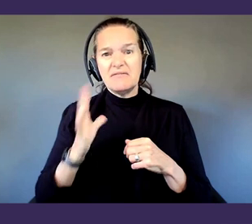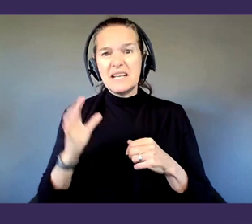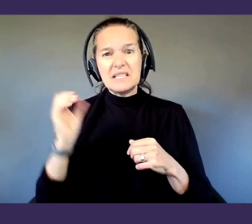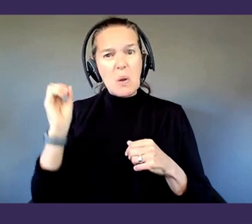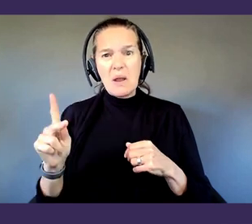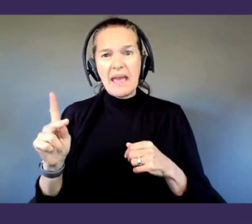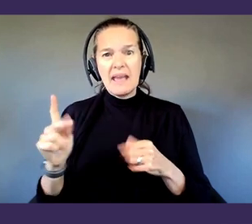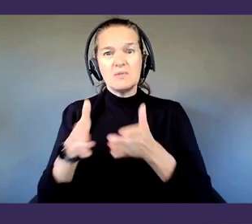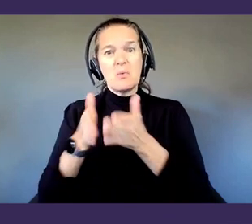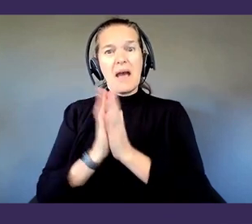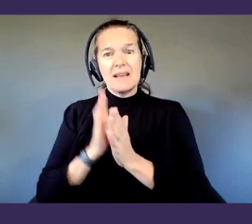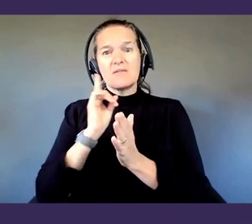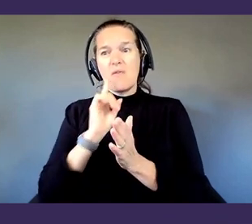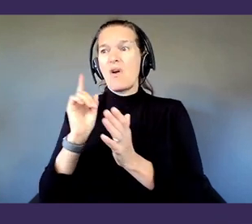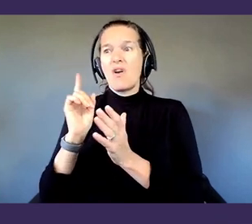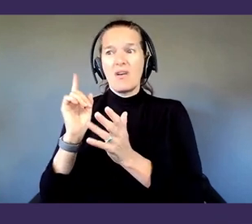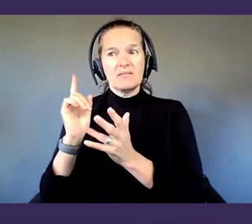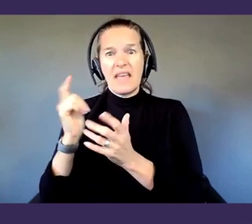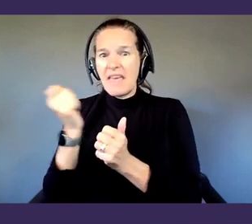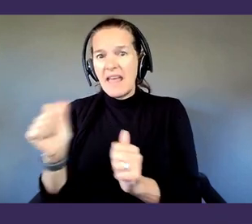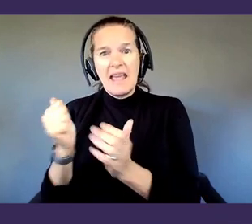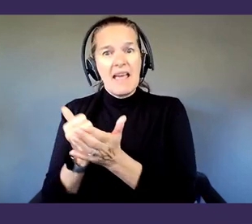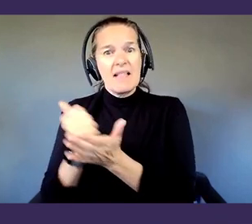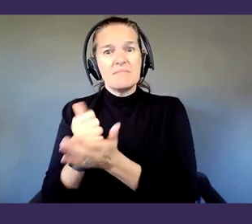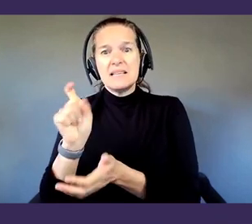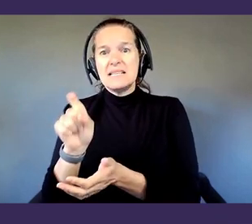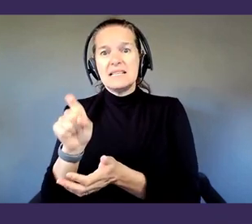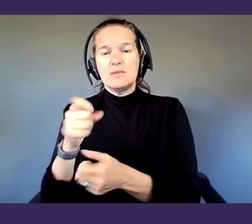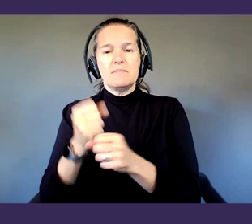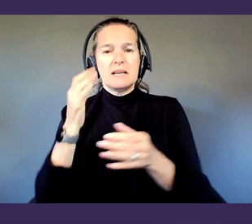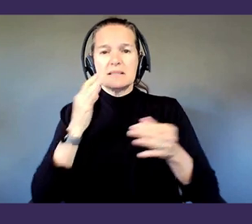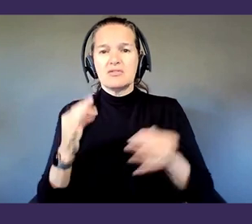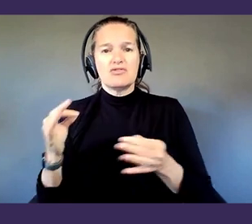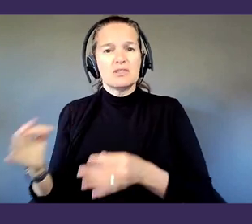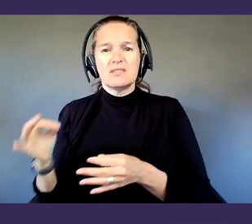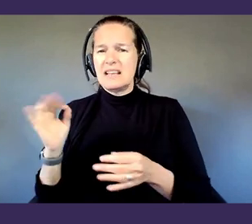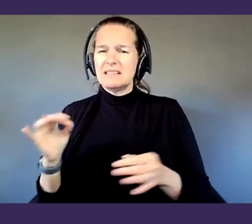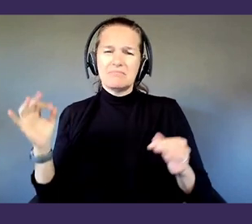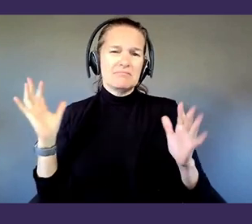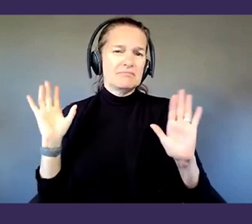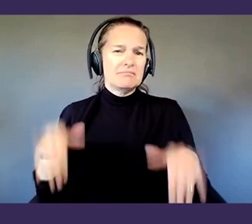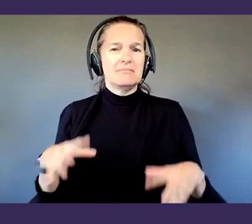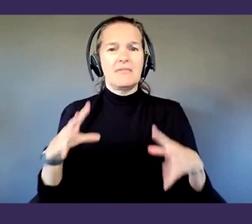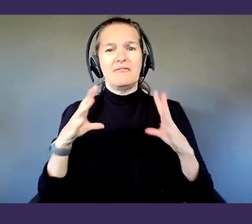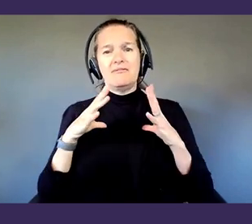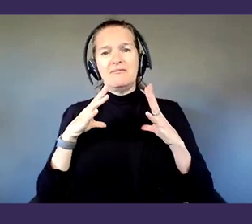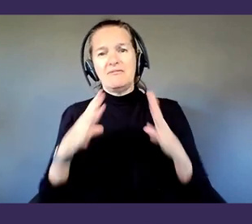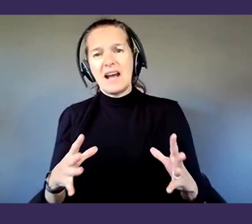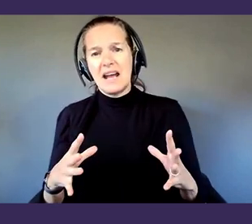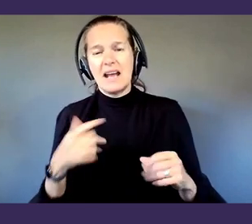to make decisions. That's fine. It's perfectly okay, right? We all ask for help at times.